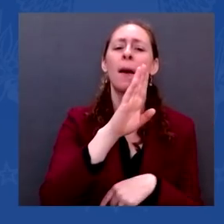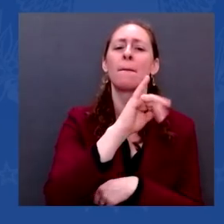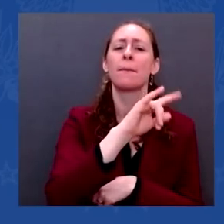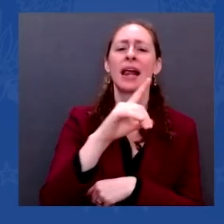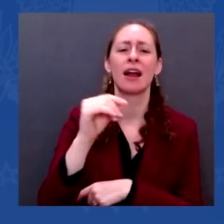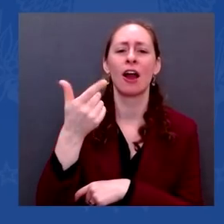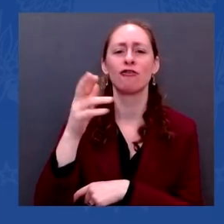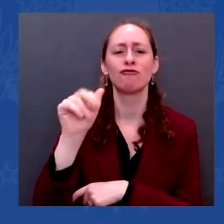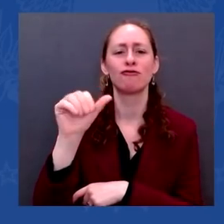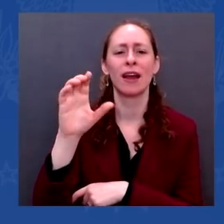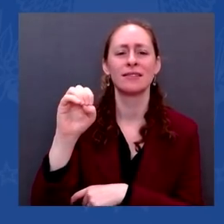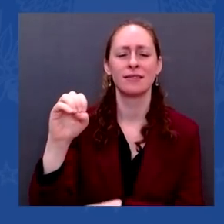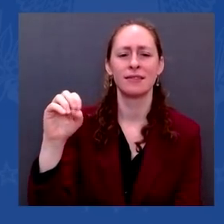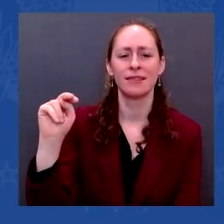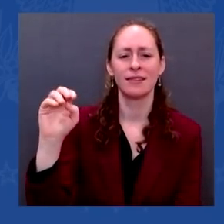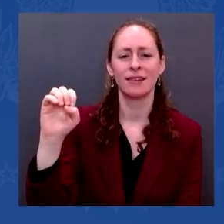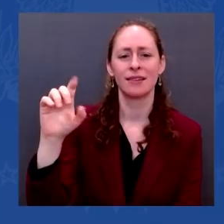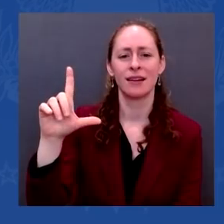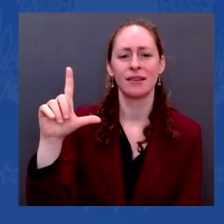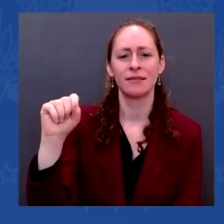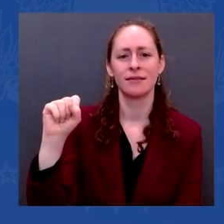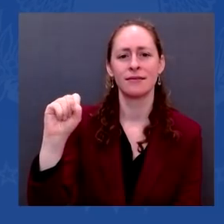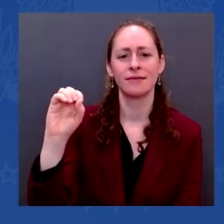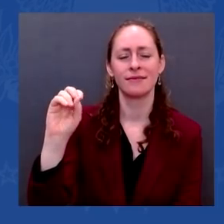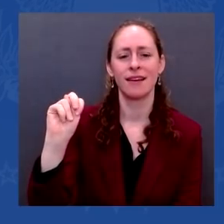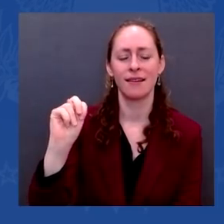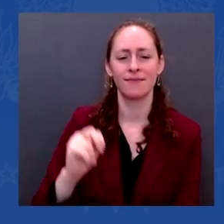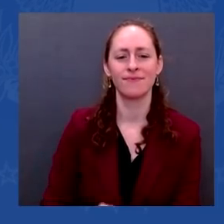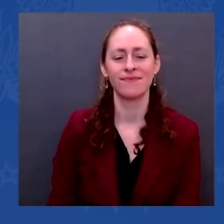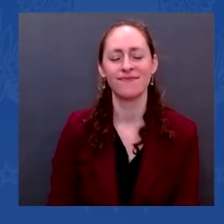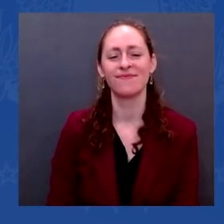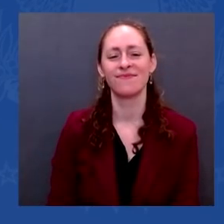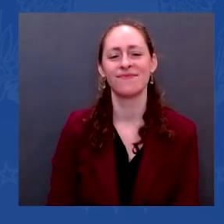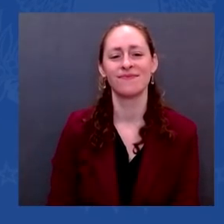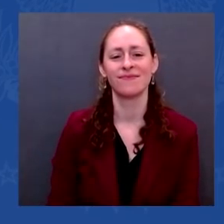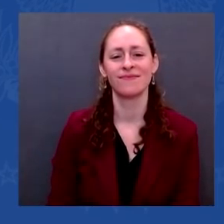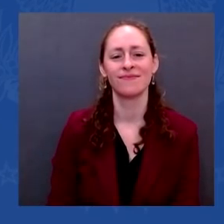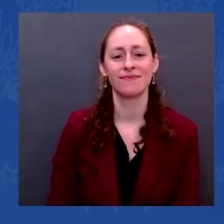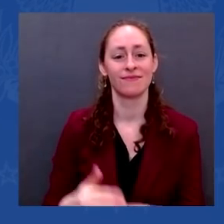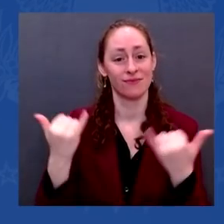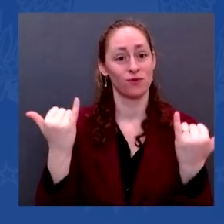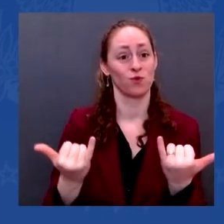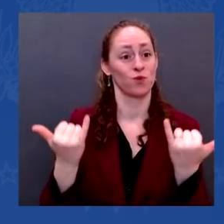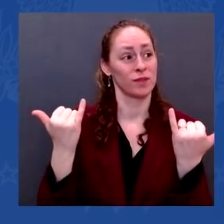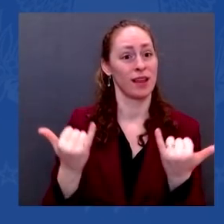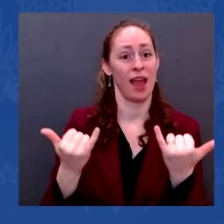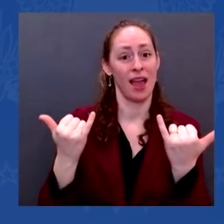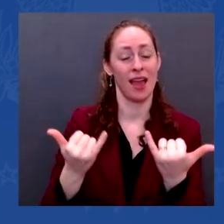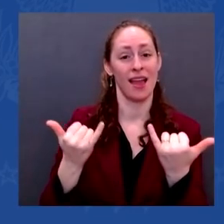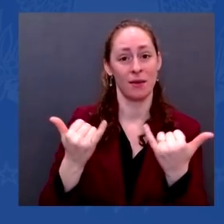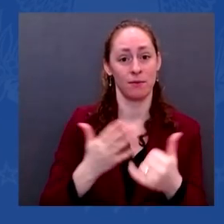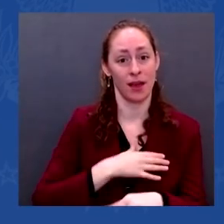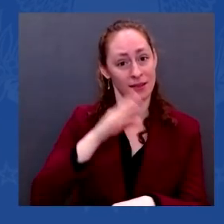But the only thing that Beau said to me when he was -- we were told he was --